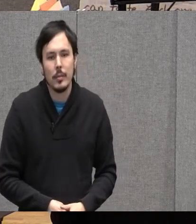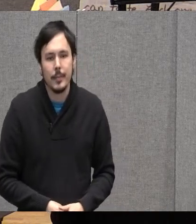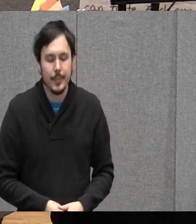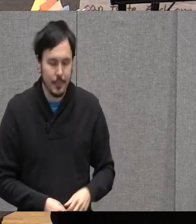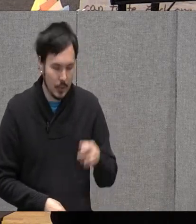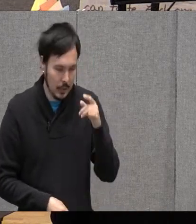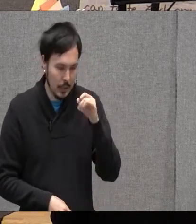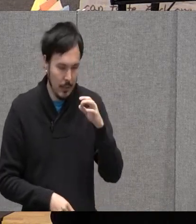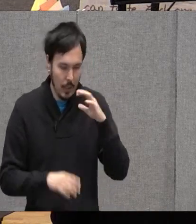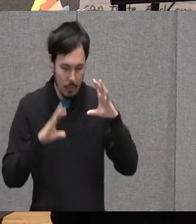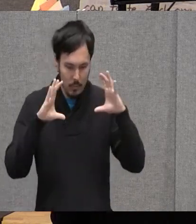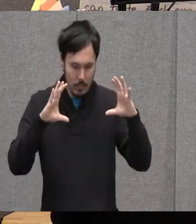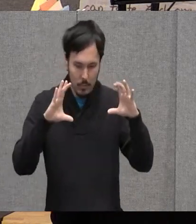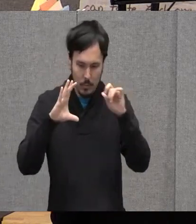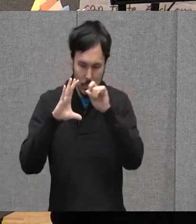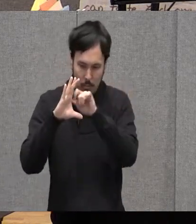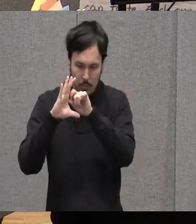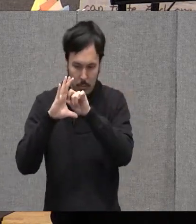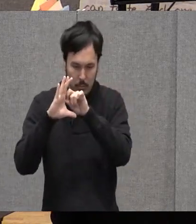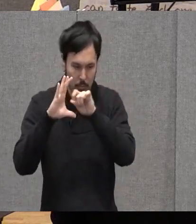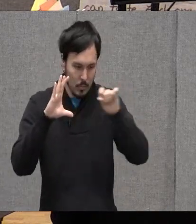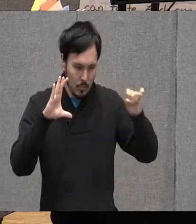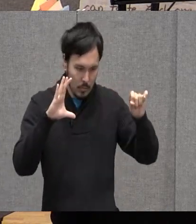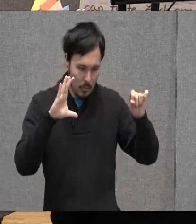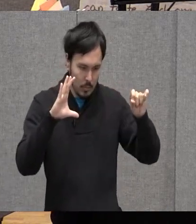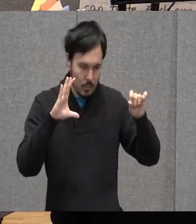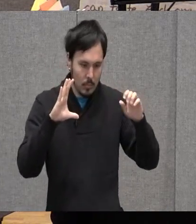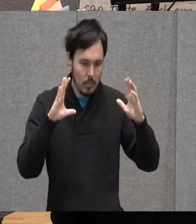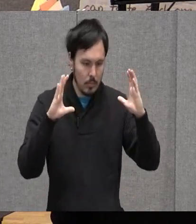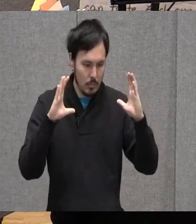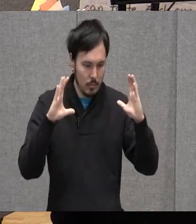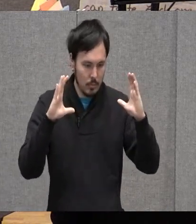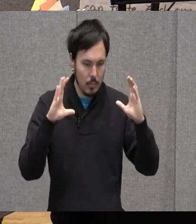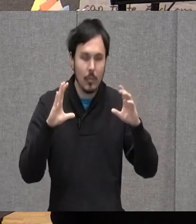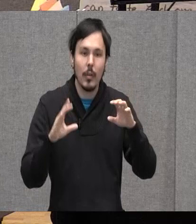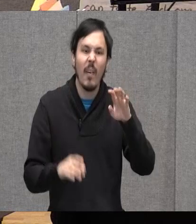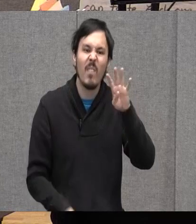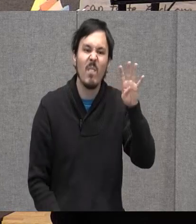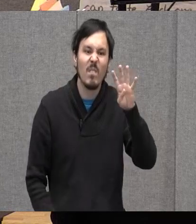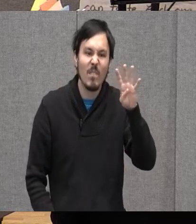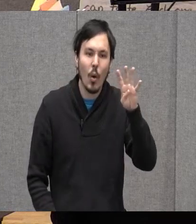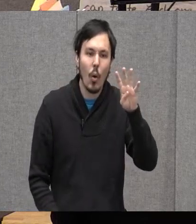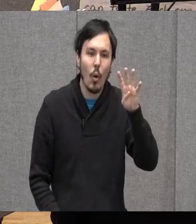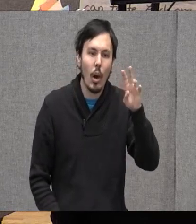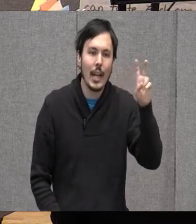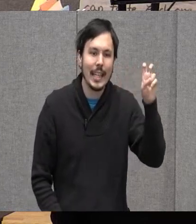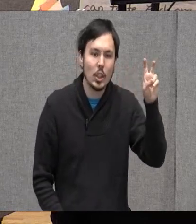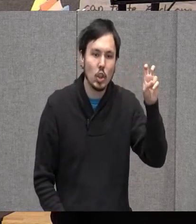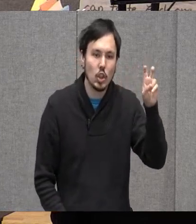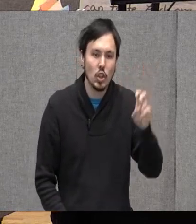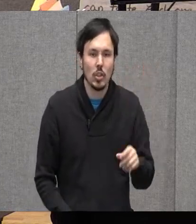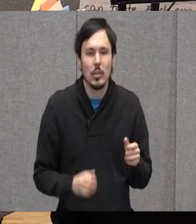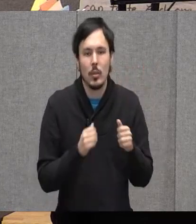A line that goes from one edge to the other edge. So we know we have four inches in the diameter.